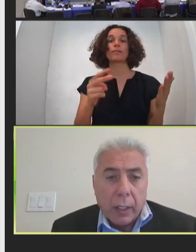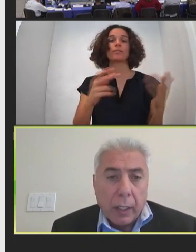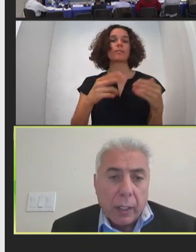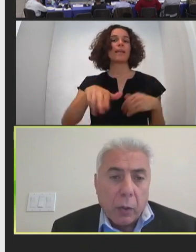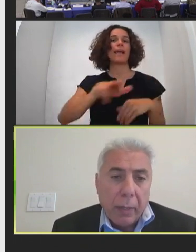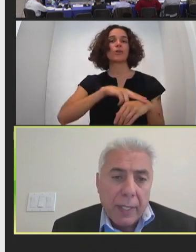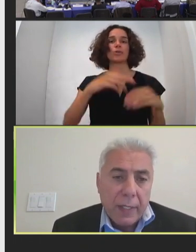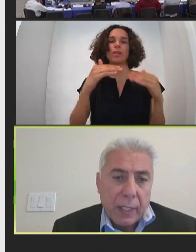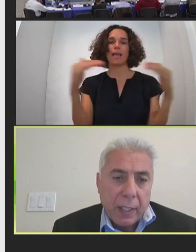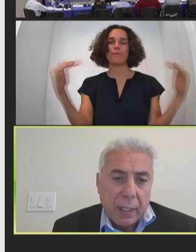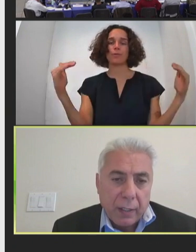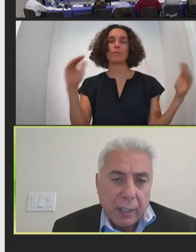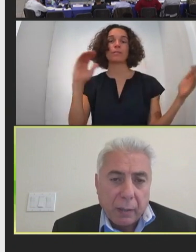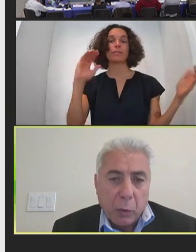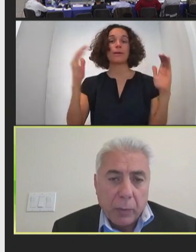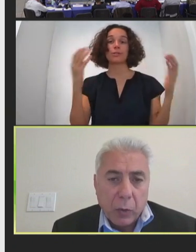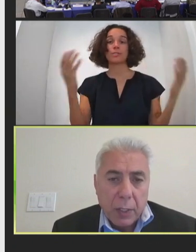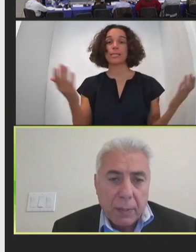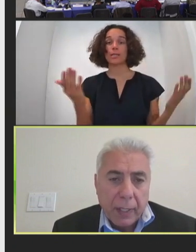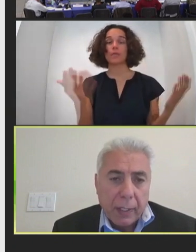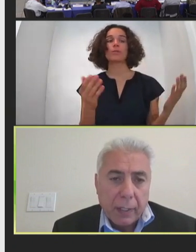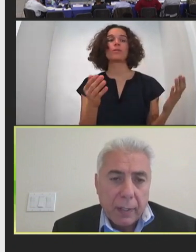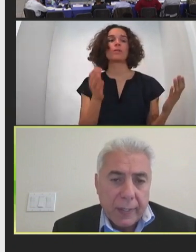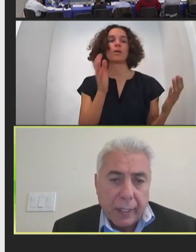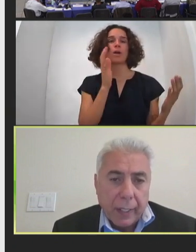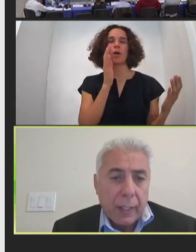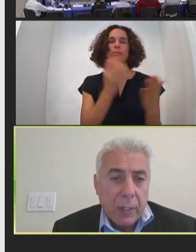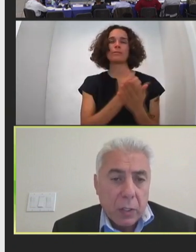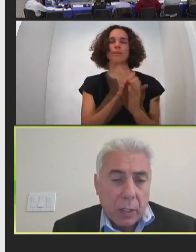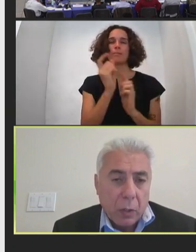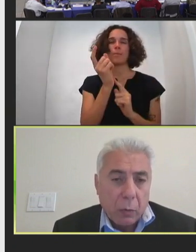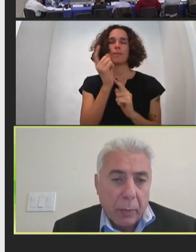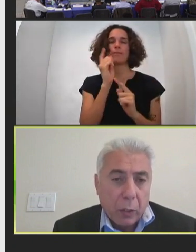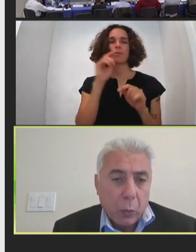And the comparison here, I'll take a moment to explain it. There's the line, compared to